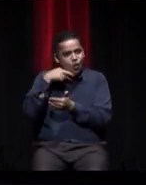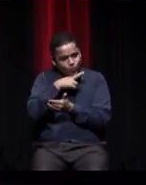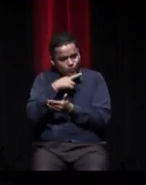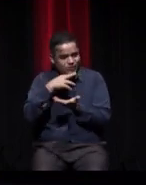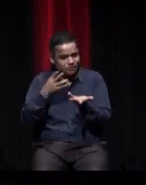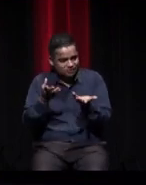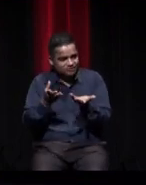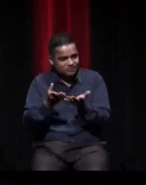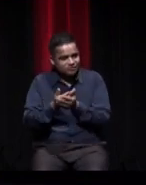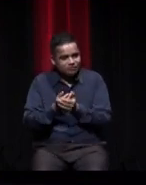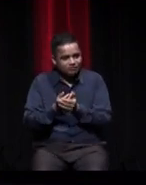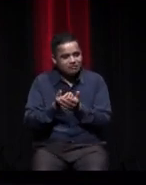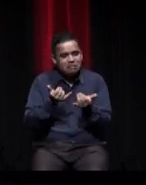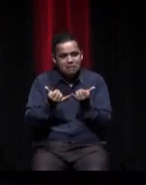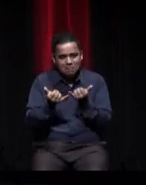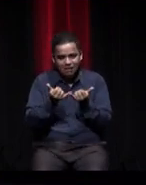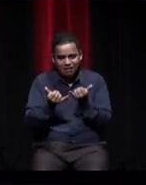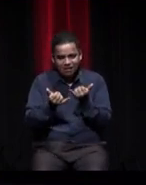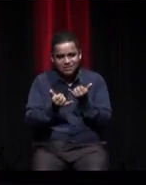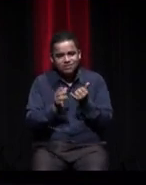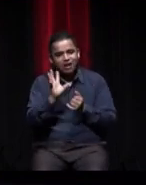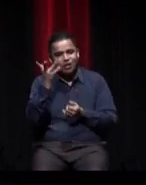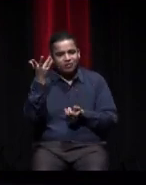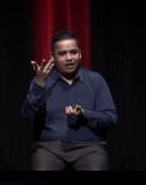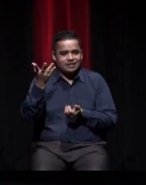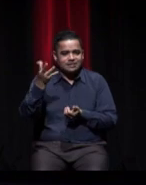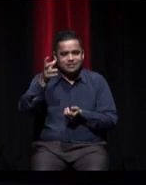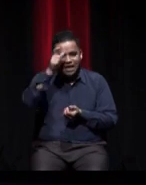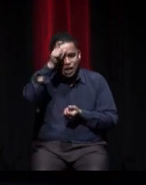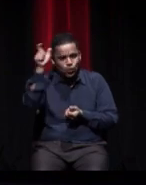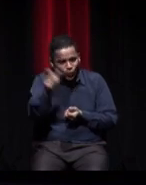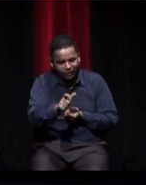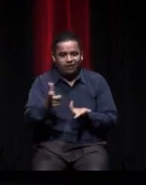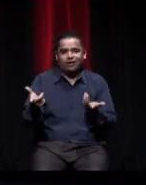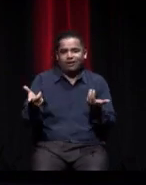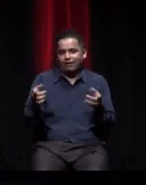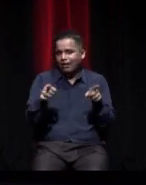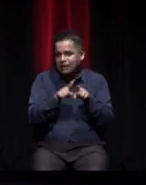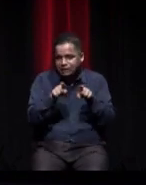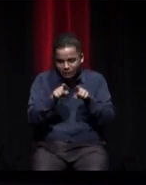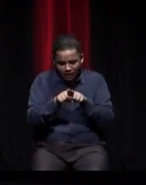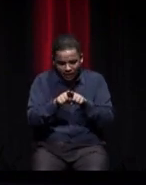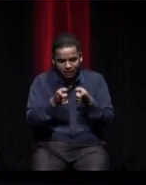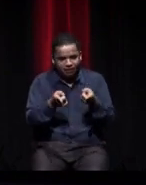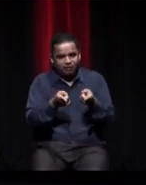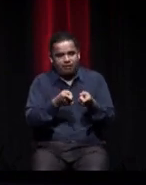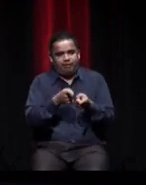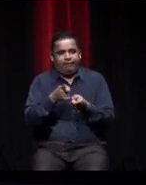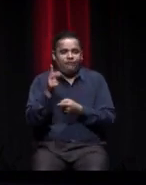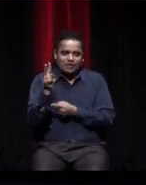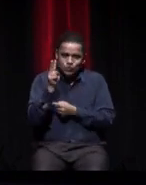That looks like the one taking place in Turkey, that looks like the one taking place in Venezuela